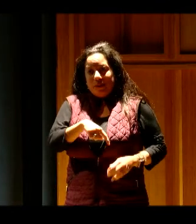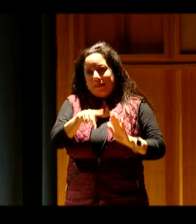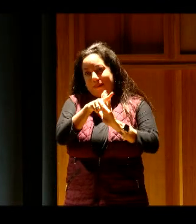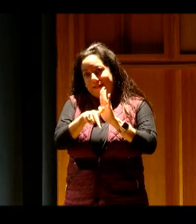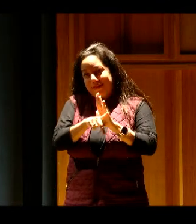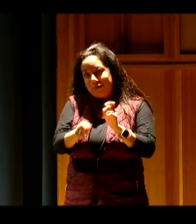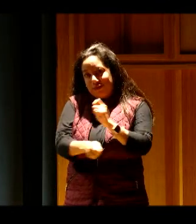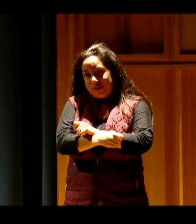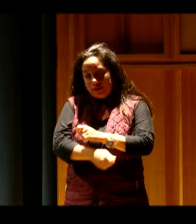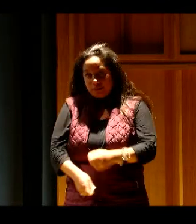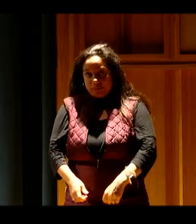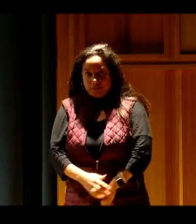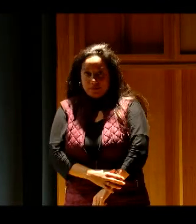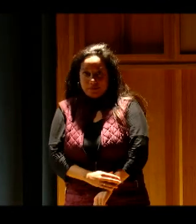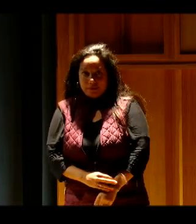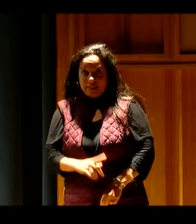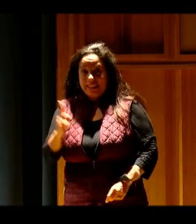These will strengthen the movement.